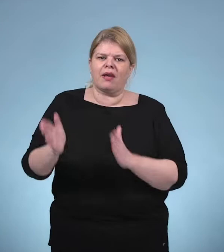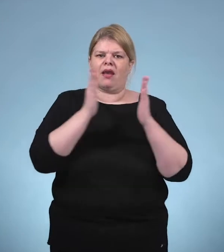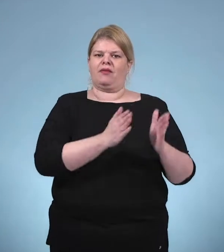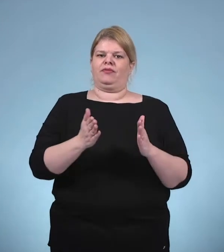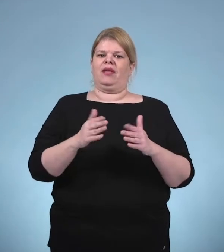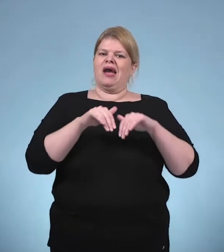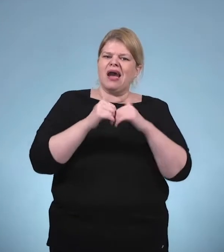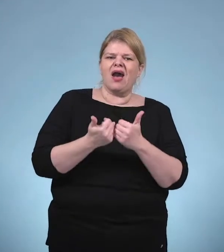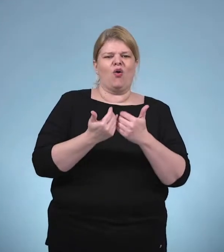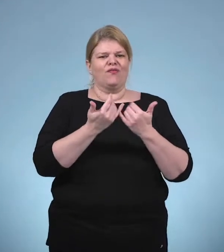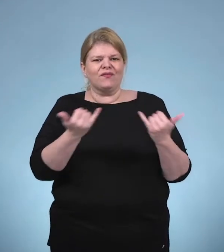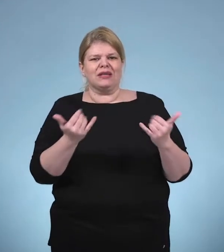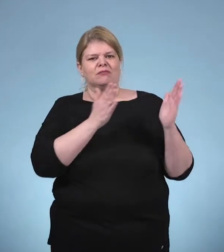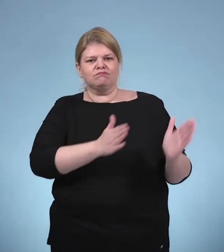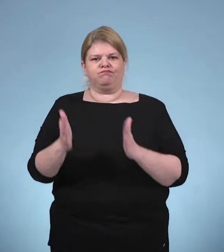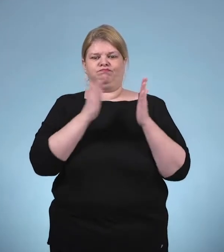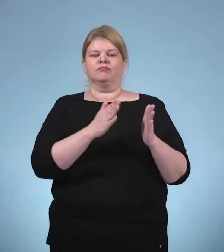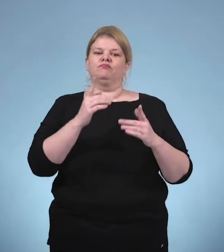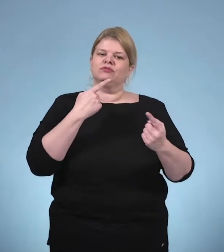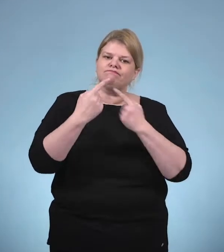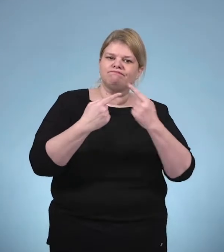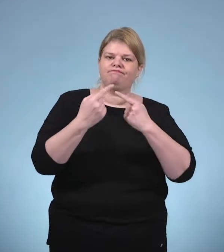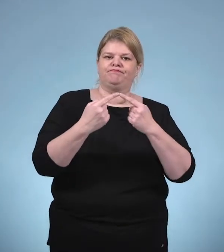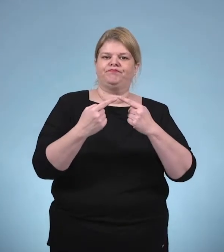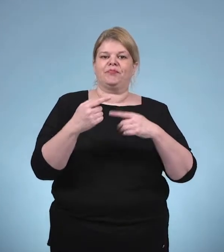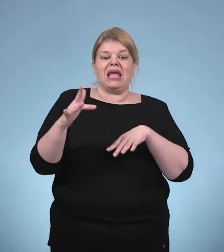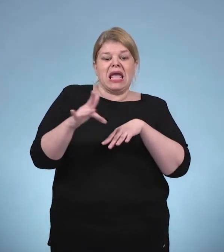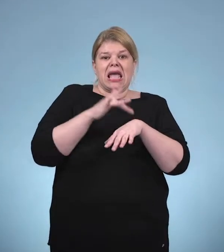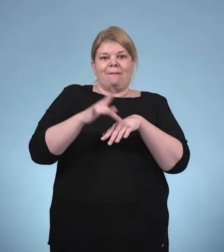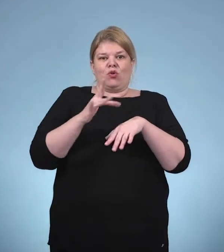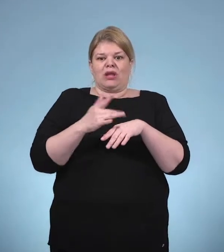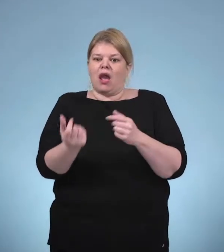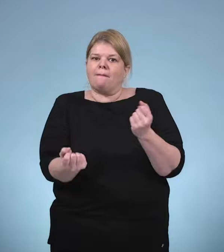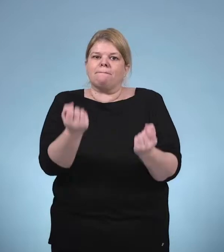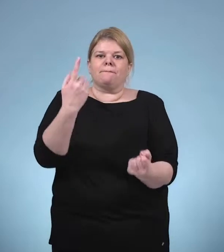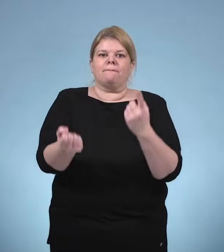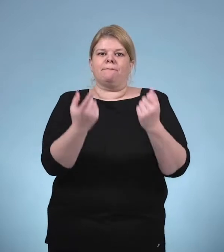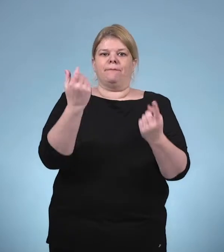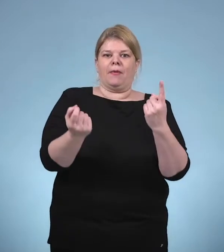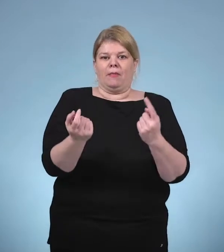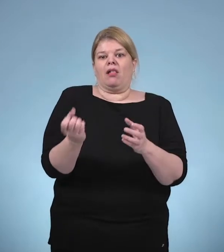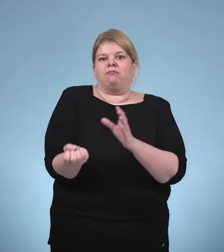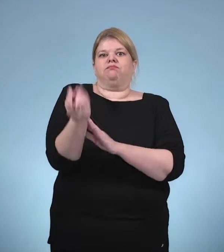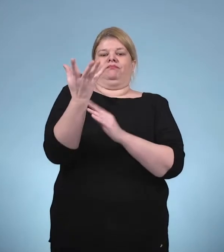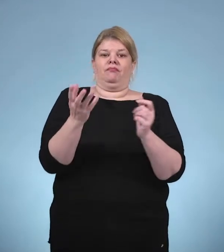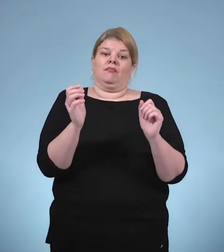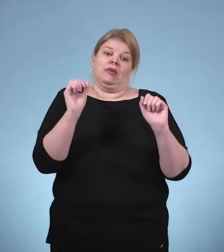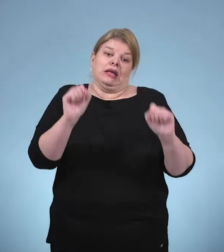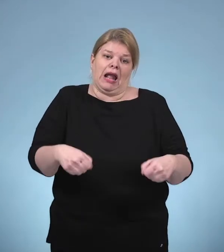Preparation. As a trainer prepare yourself well for the method. Emotional situations during the process